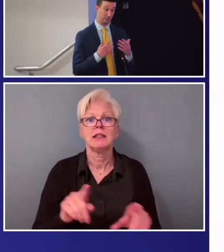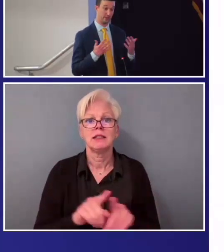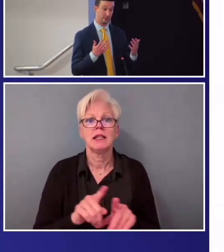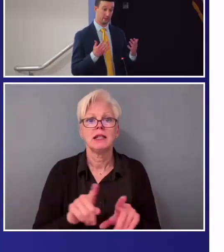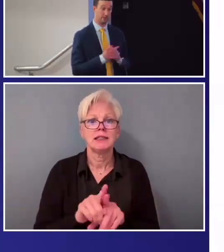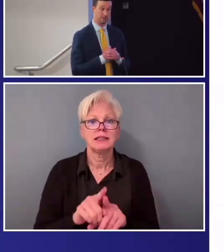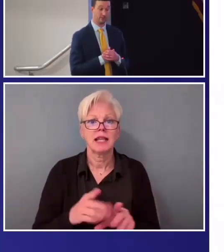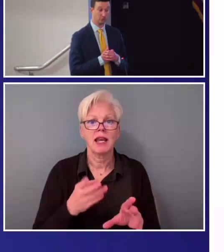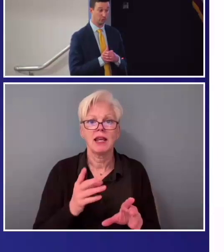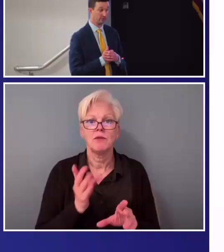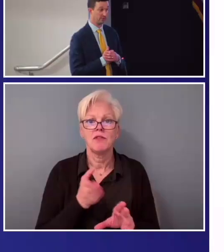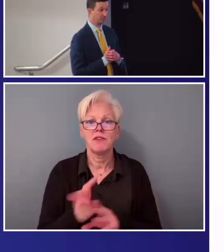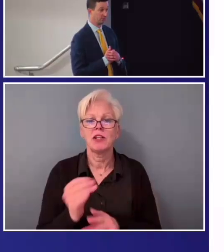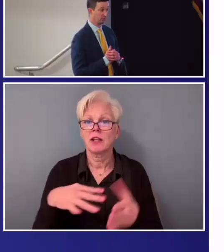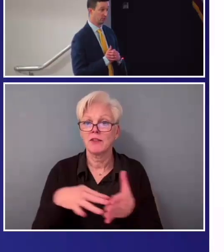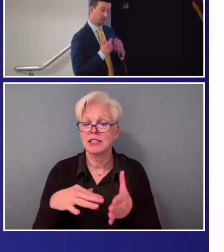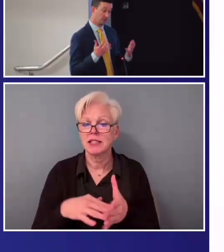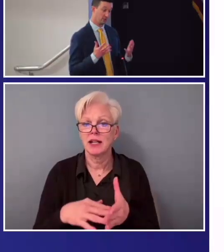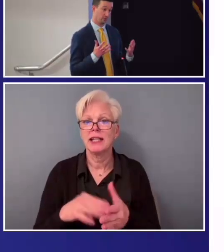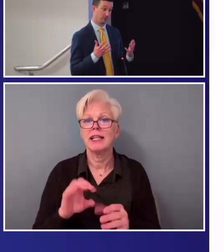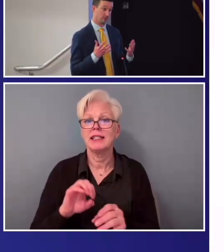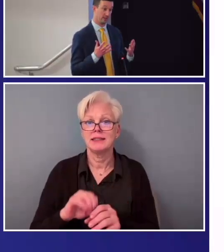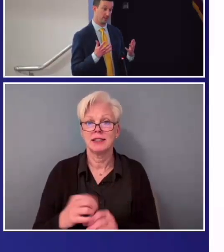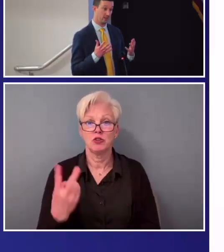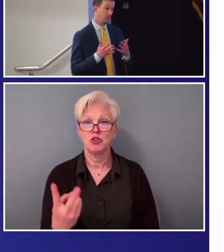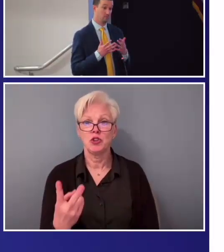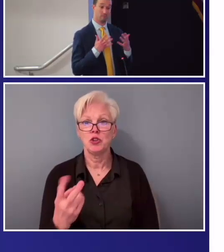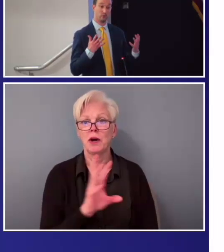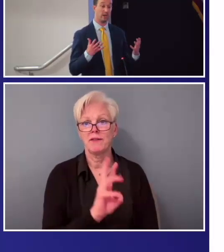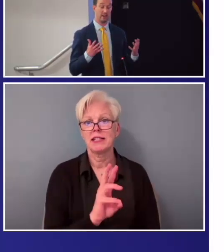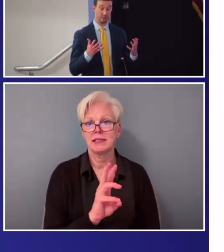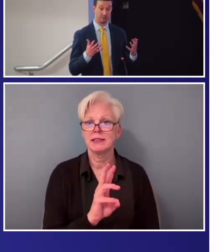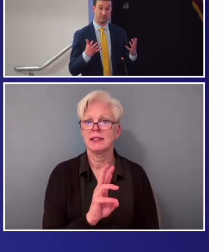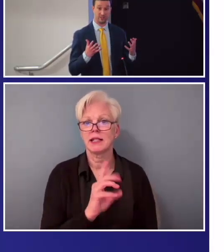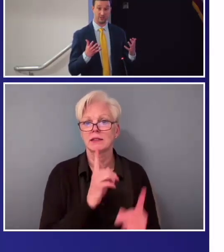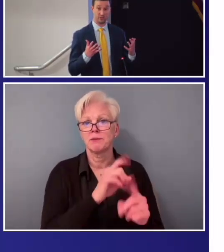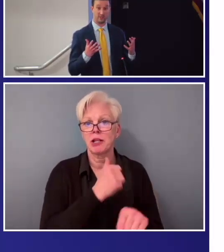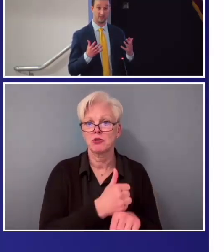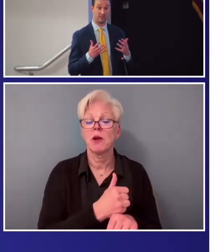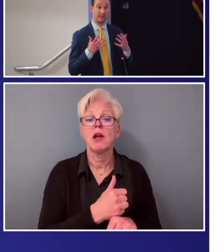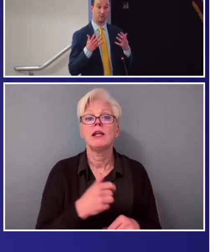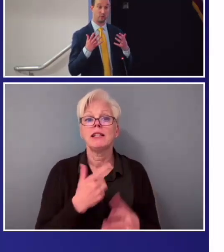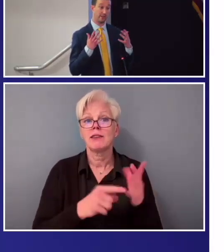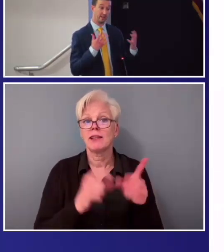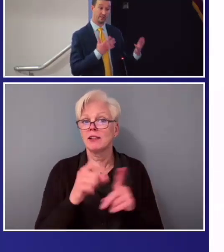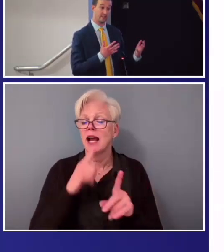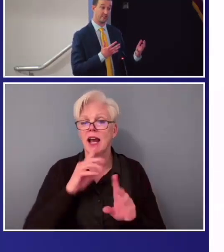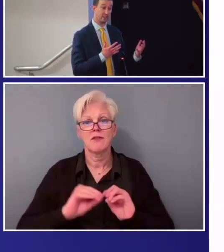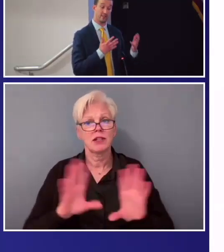in green. It appears in two of the six benchmarks. So these are terms that do not have clear definitions. And with the ACS data,